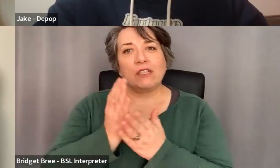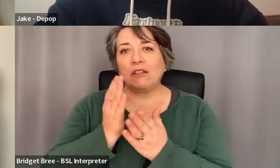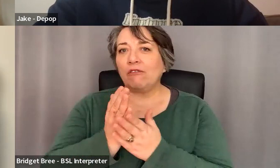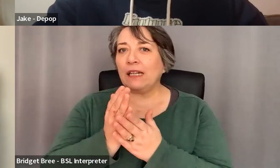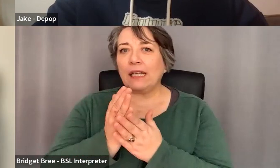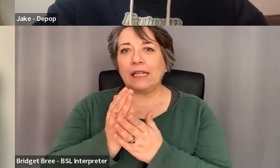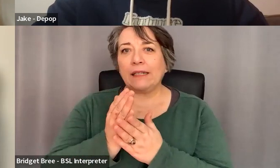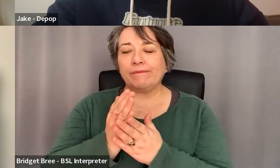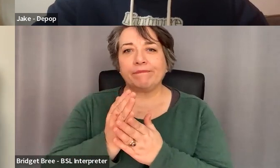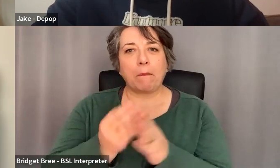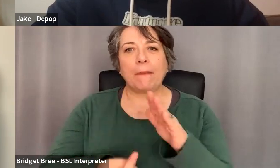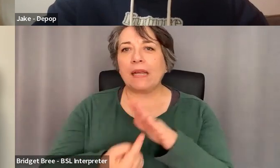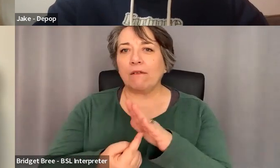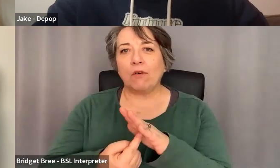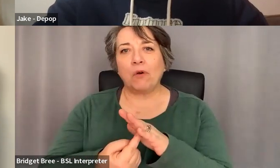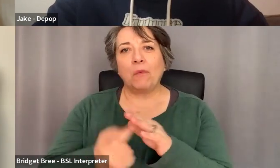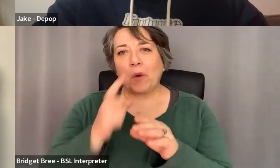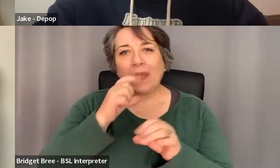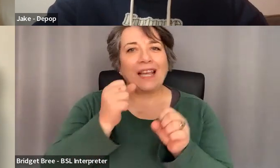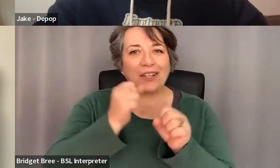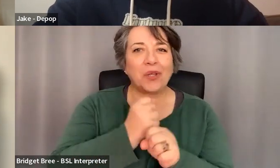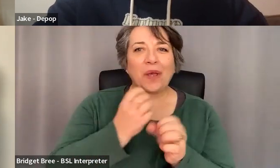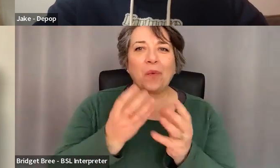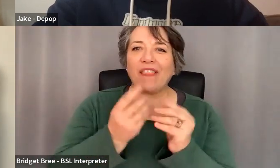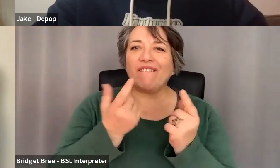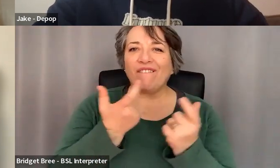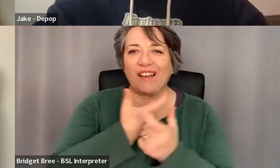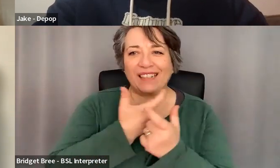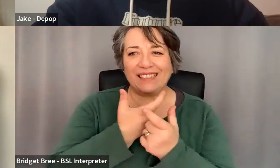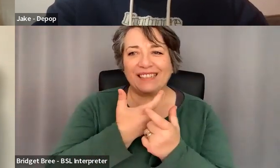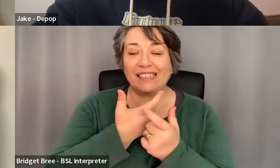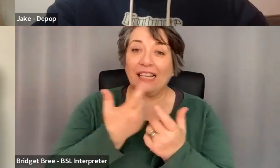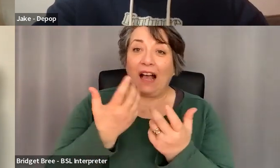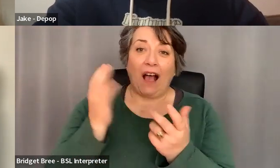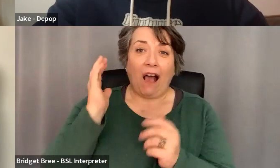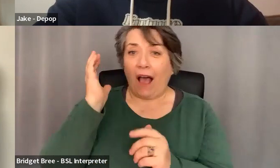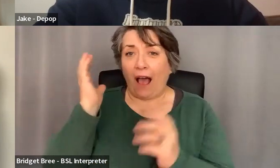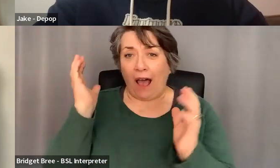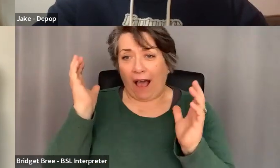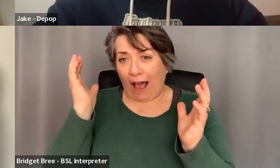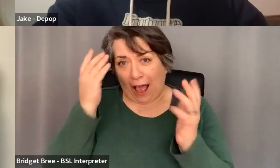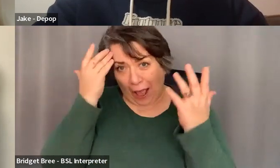It's supermeaningful. We can do it and have fun. But we can do it and still have fun. A kind of still baffles me, but we're doing it all the time.